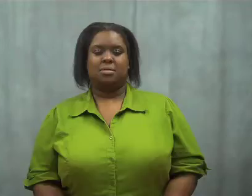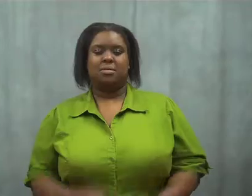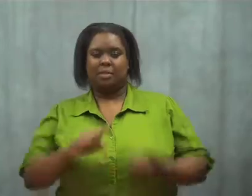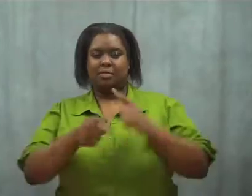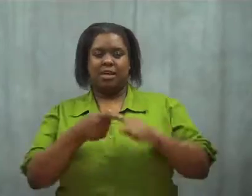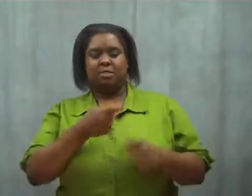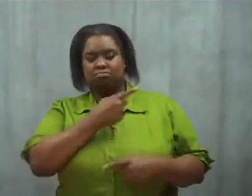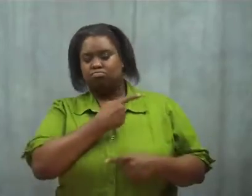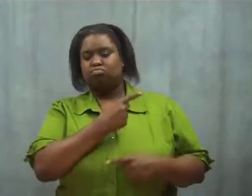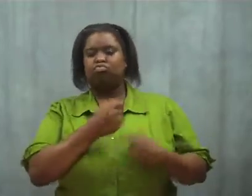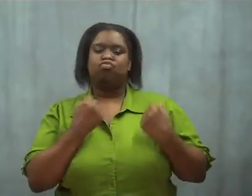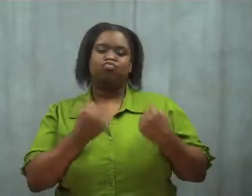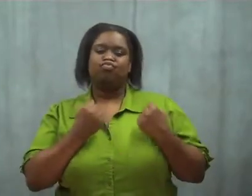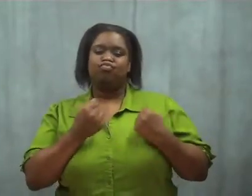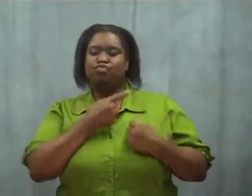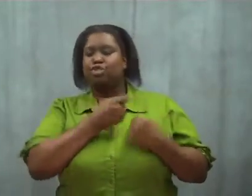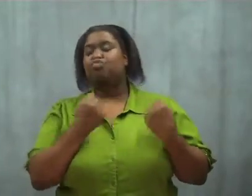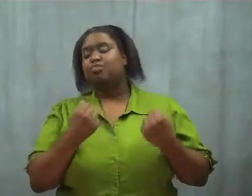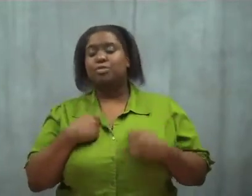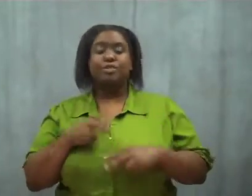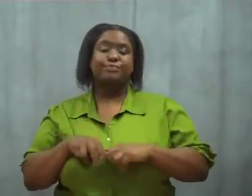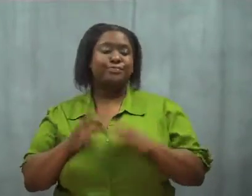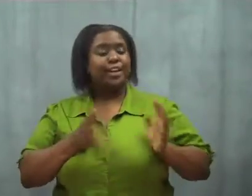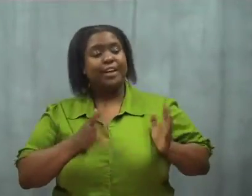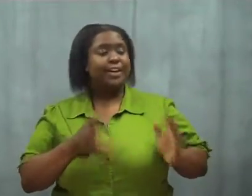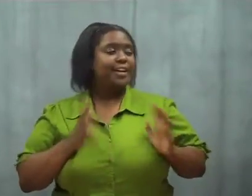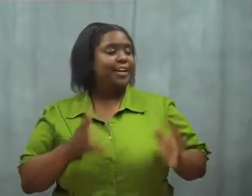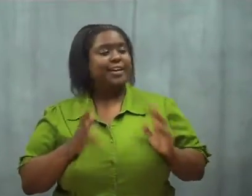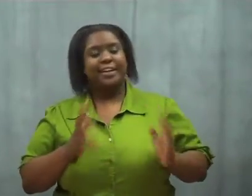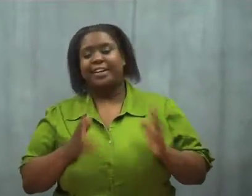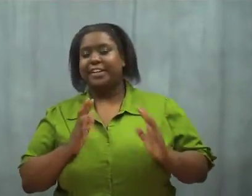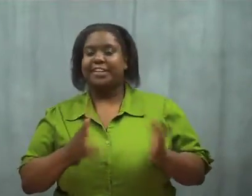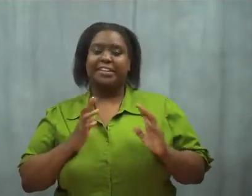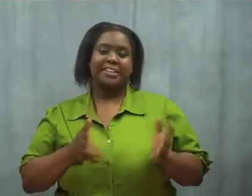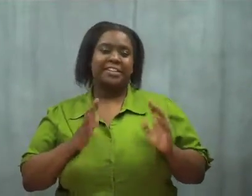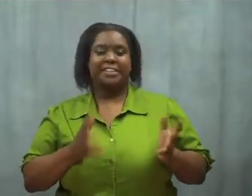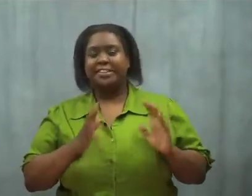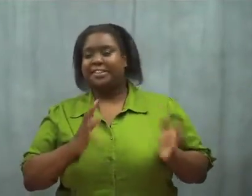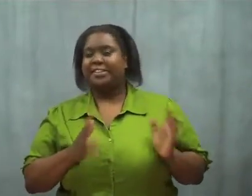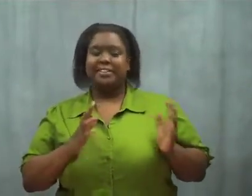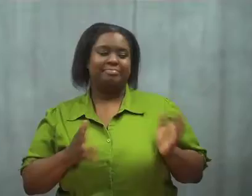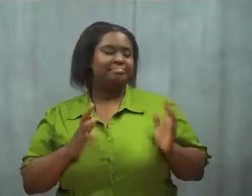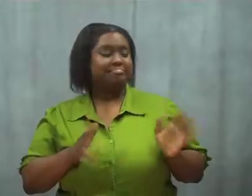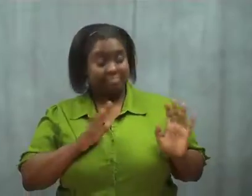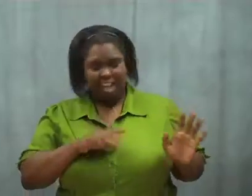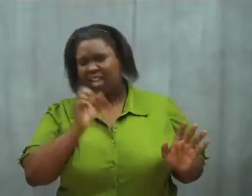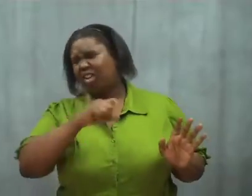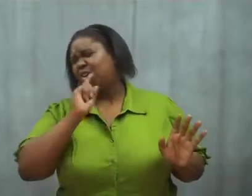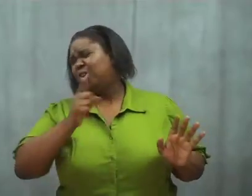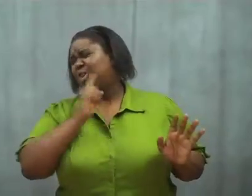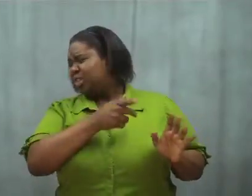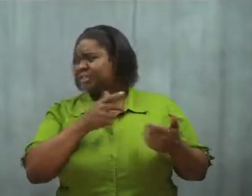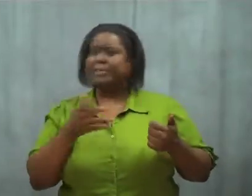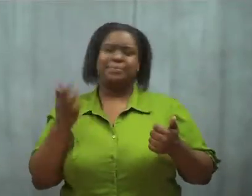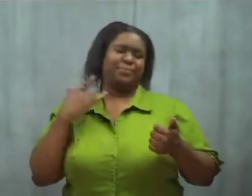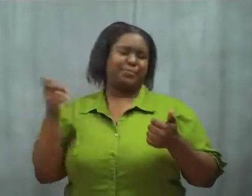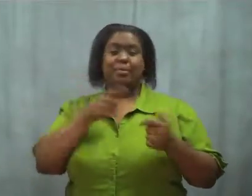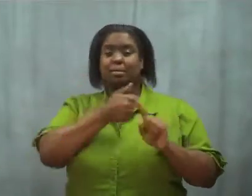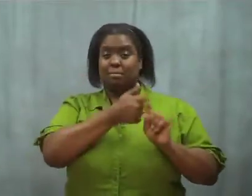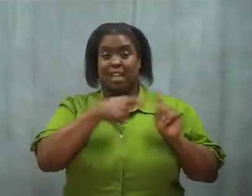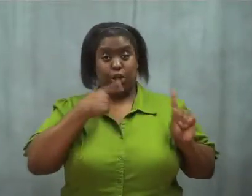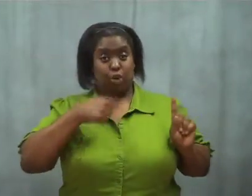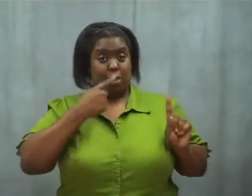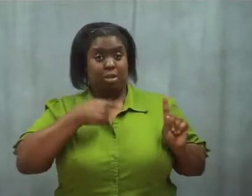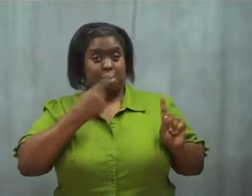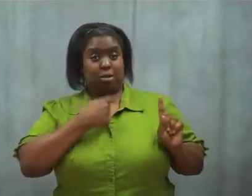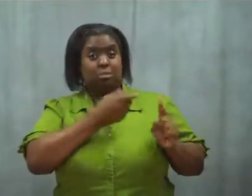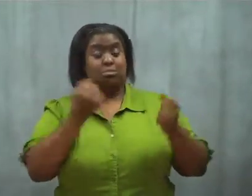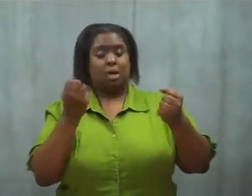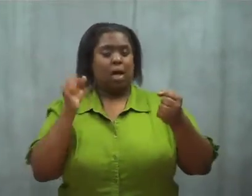I was riding in a car my friend was driving, and we were chatting.